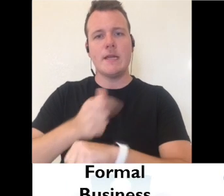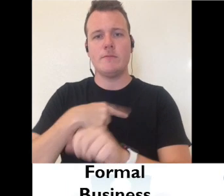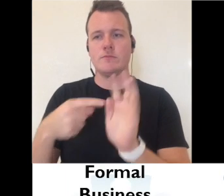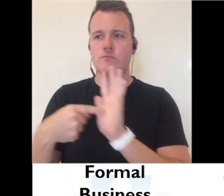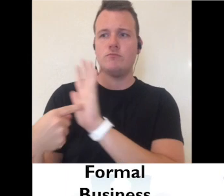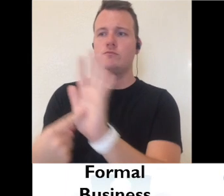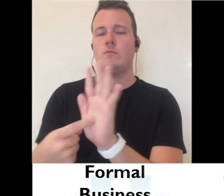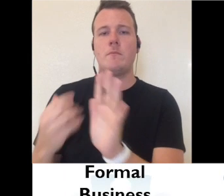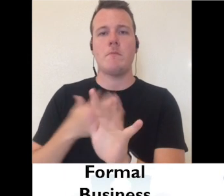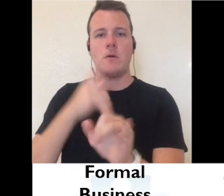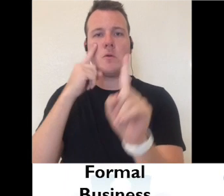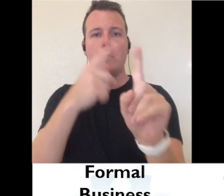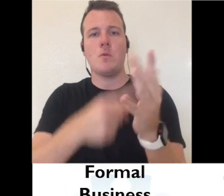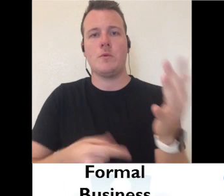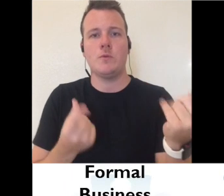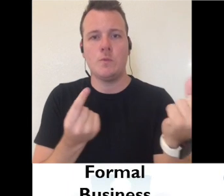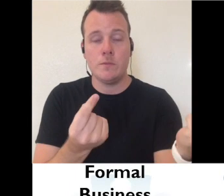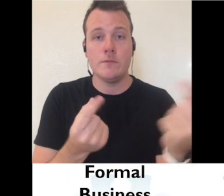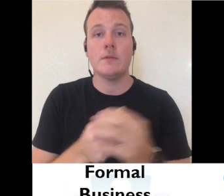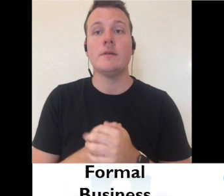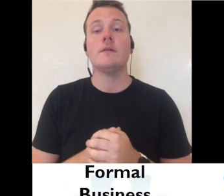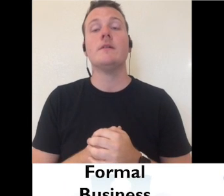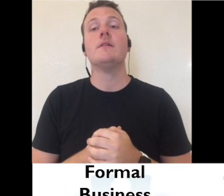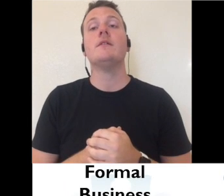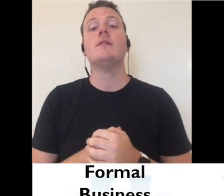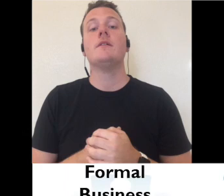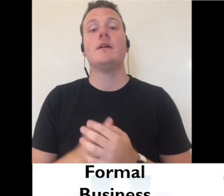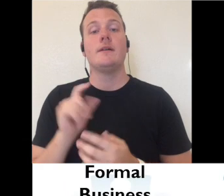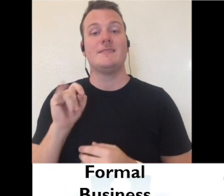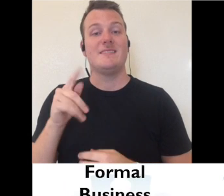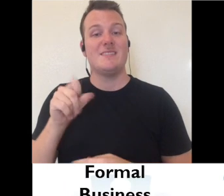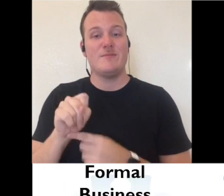situation or problem that you're gonna solve. You want to establish a value